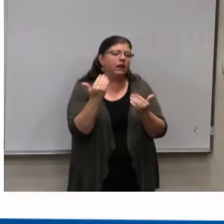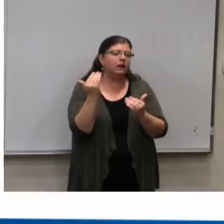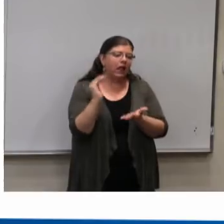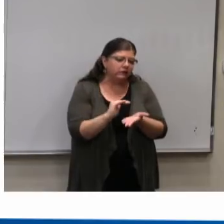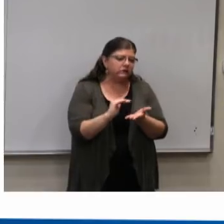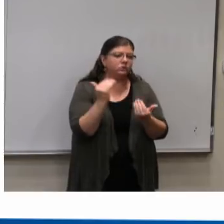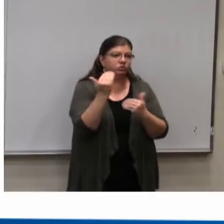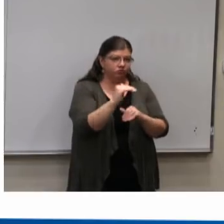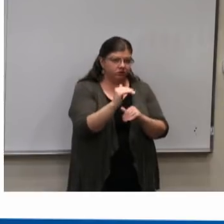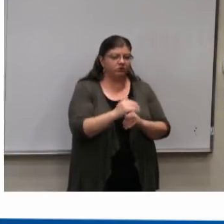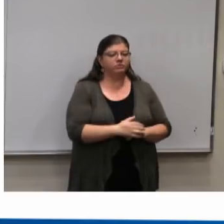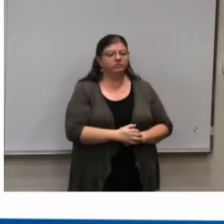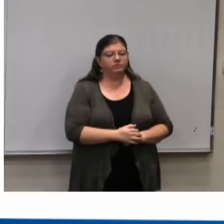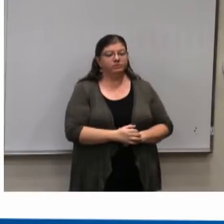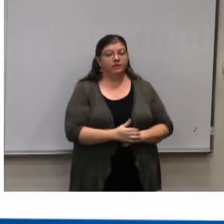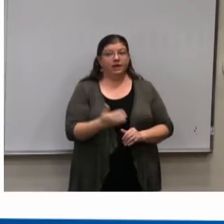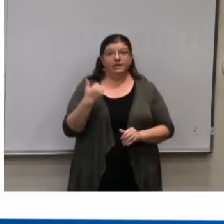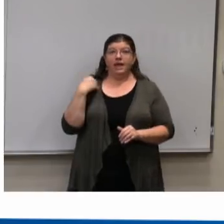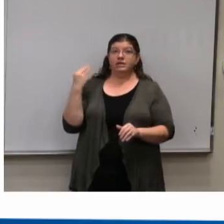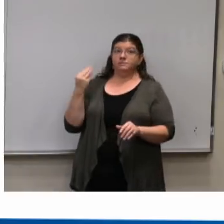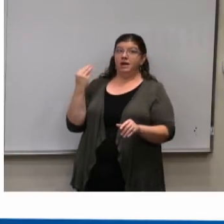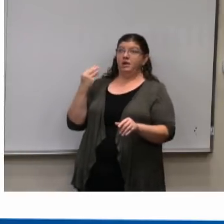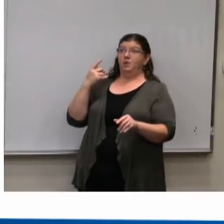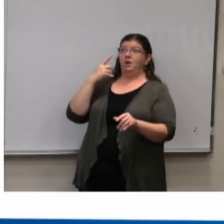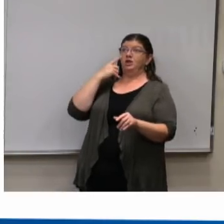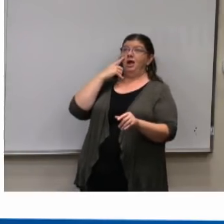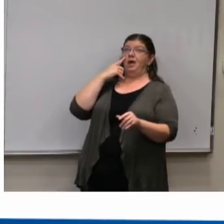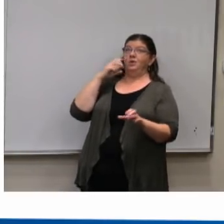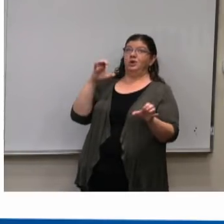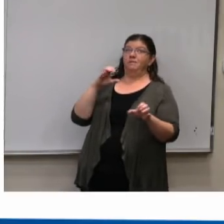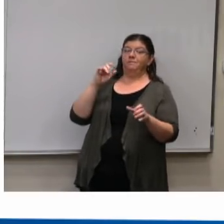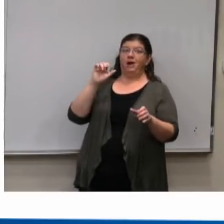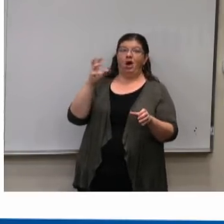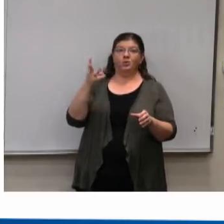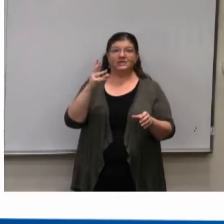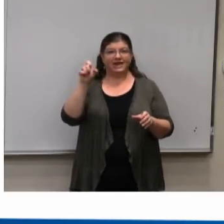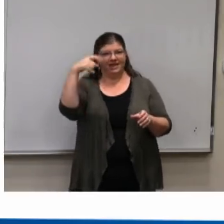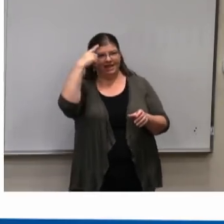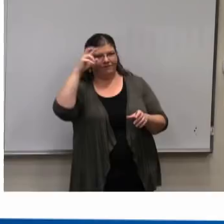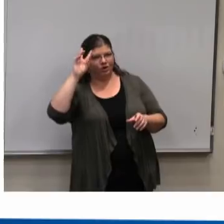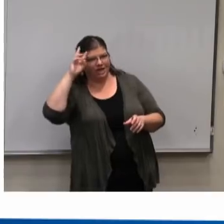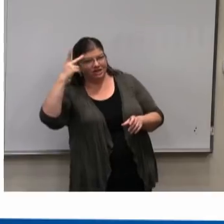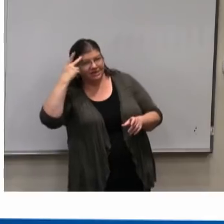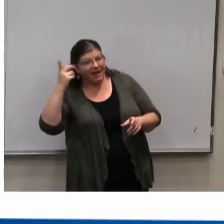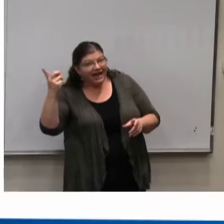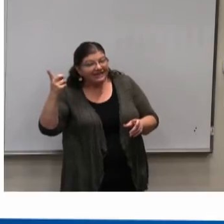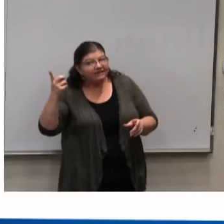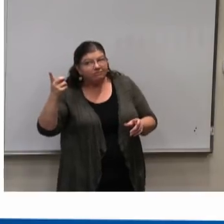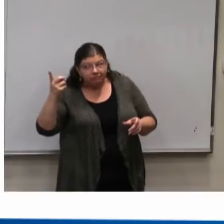You know, on Monday we thought we were going to get there as a state and by Wednesday, the governor changed his mind. It?s all good, we're because they?re,